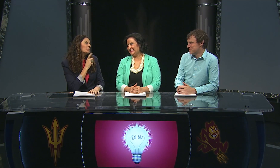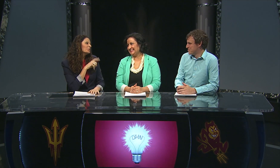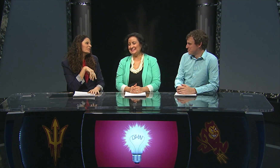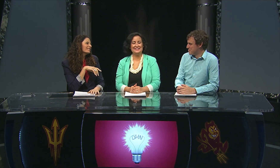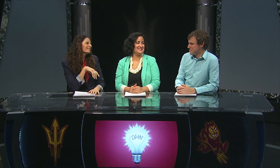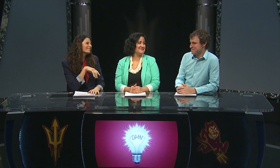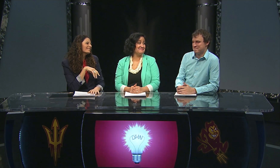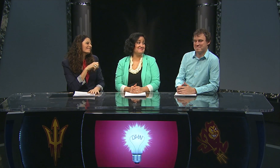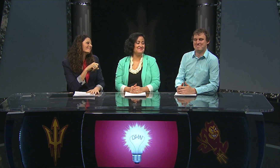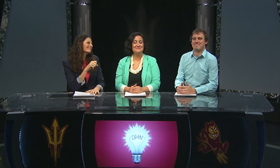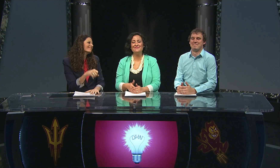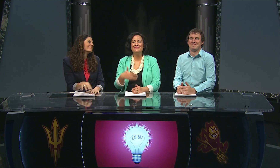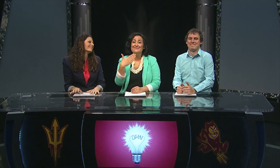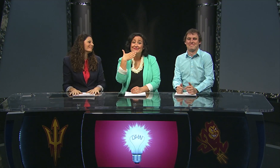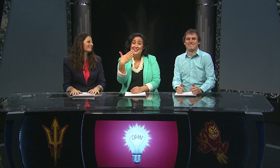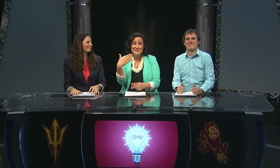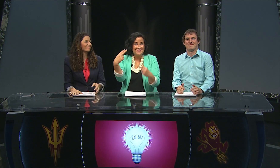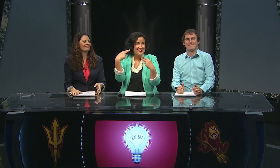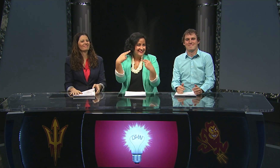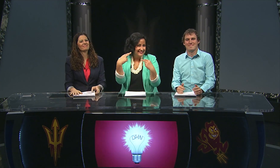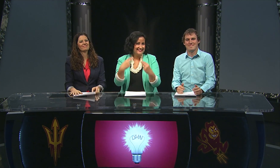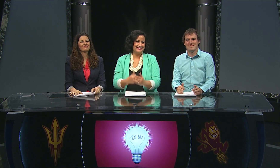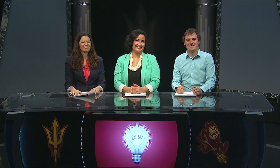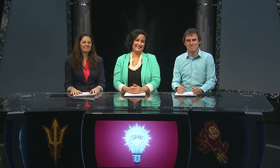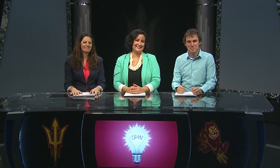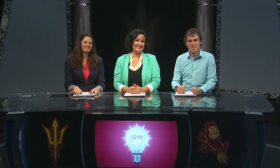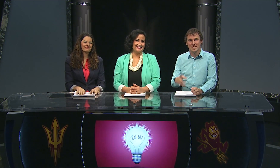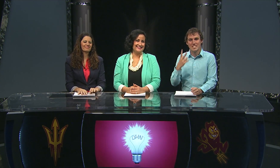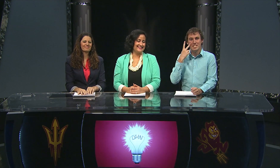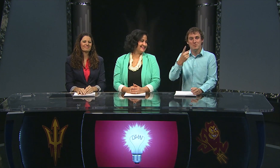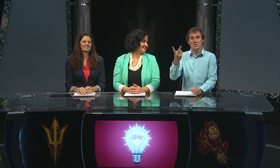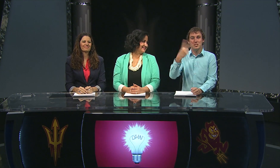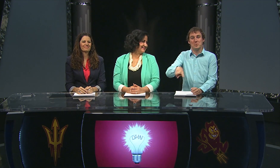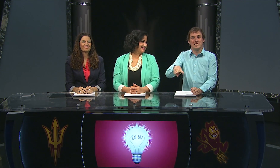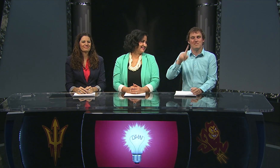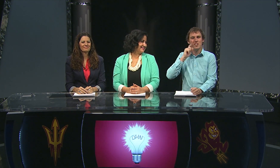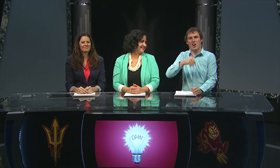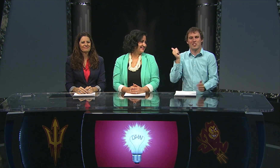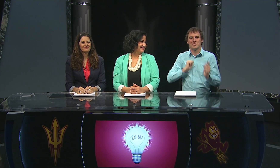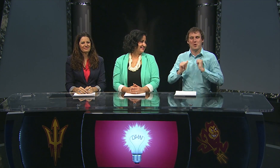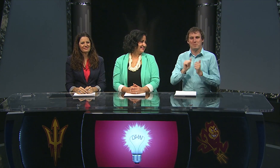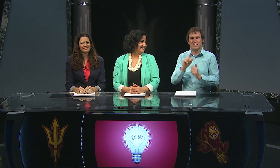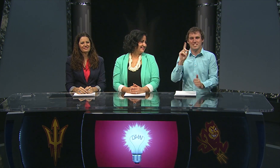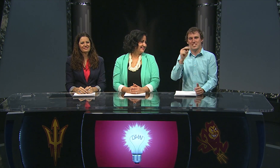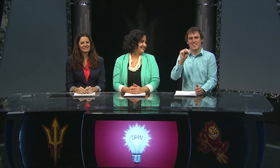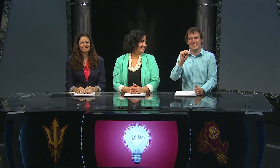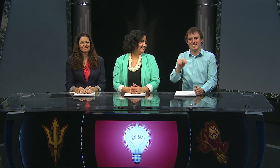VERY TRUE! THANKS FOR WATCHING SEE YOU IN 2 WEEKS FOR ANOTHER EPISODE OF DHN